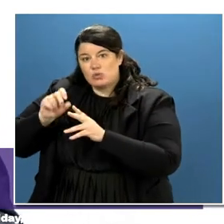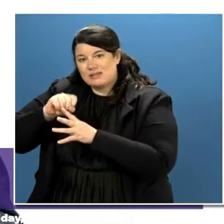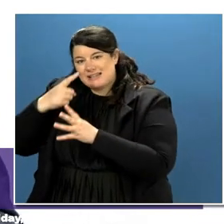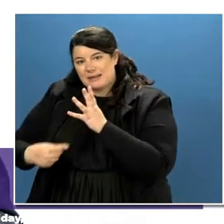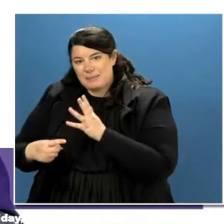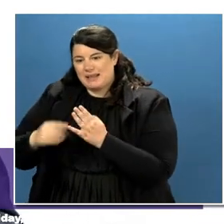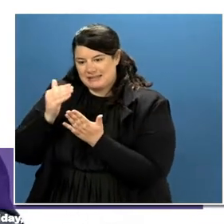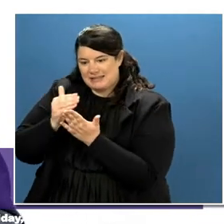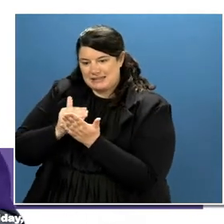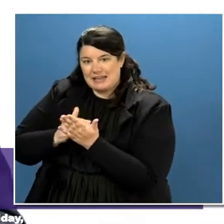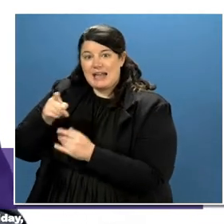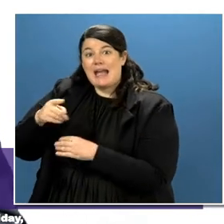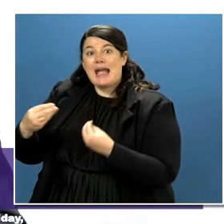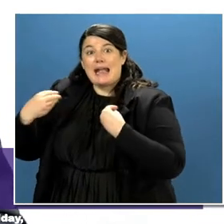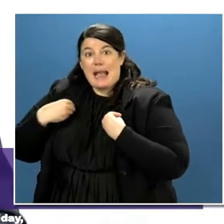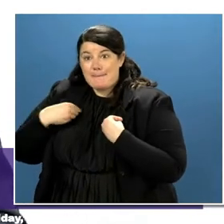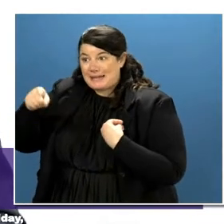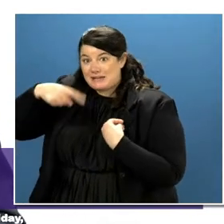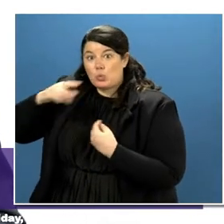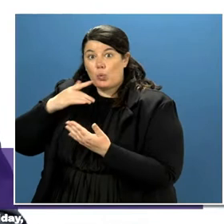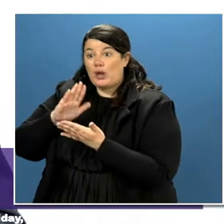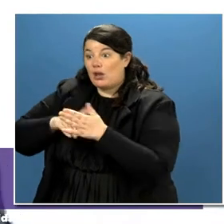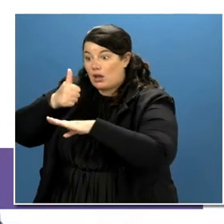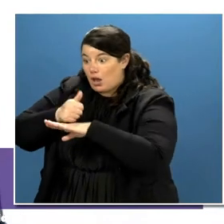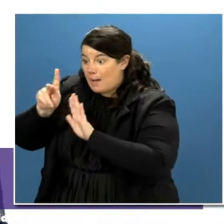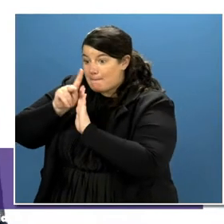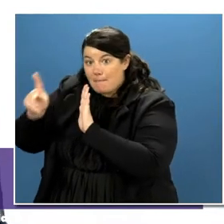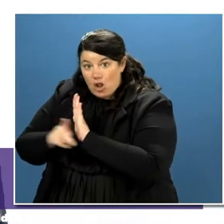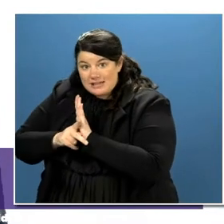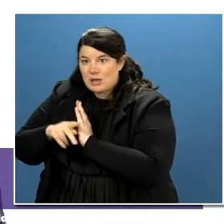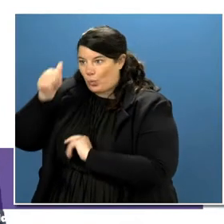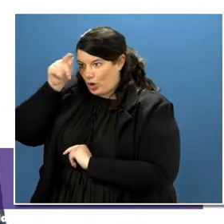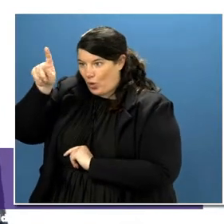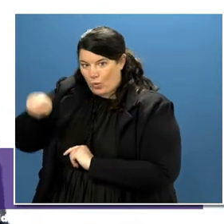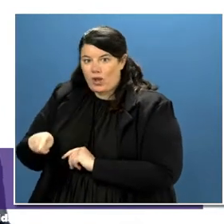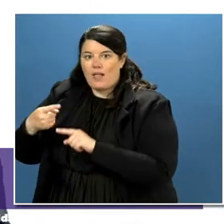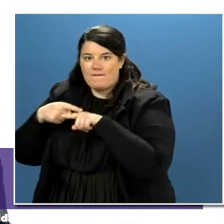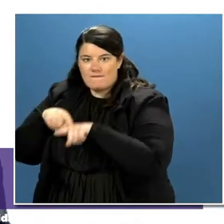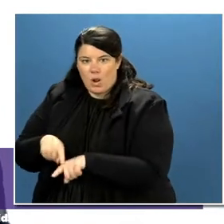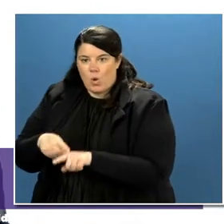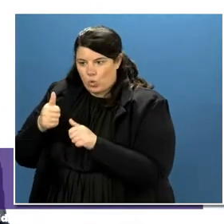accompanies that to ensure that when we implement policies, we know if they are good policies going forward.